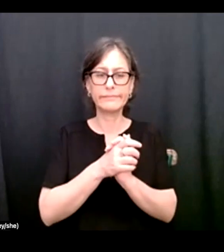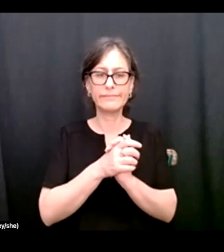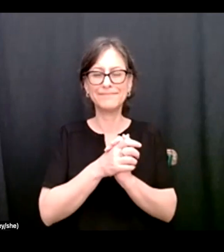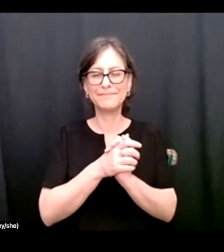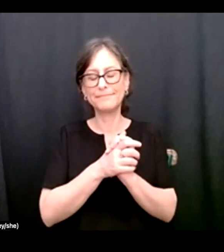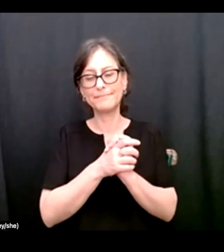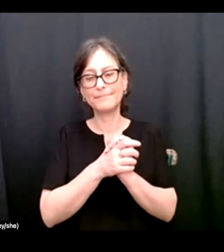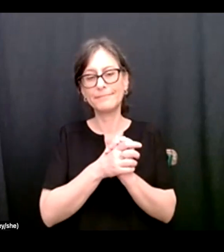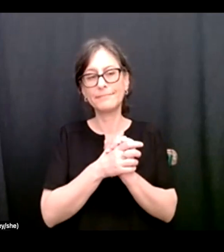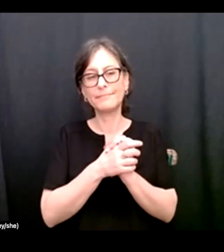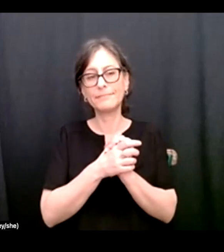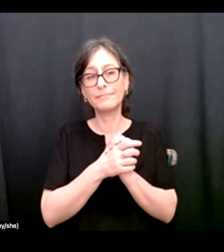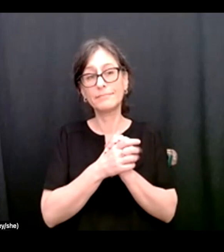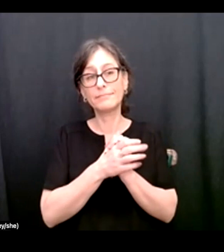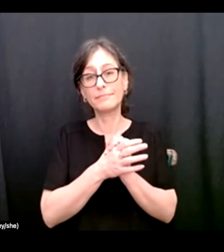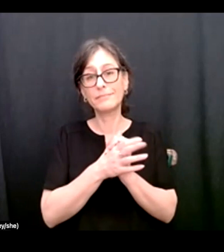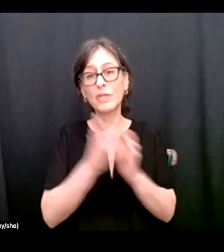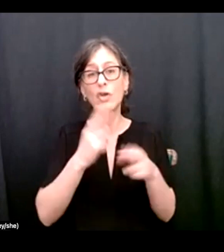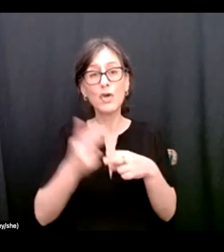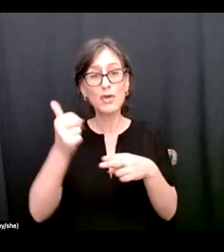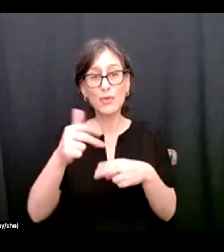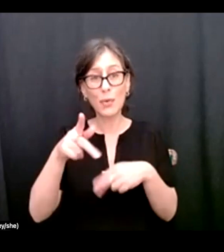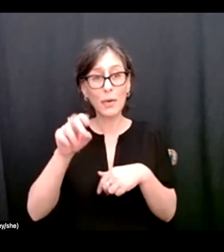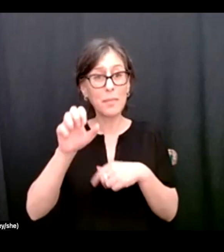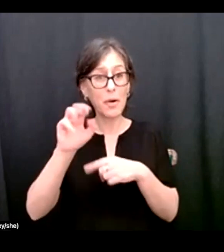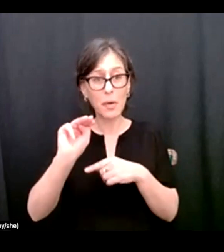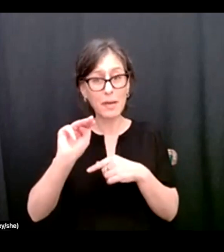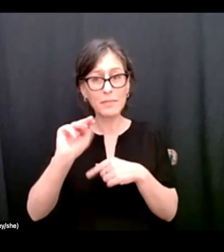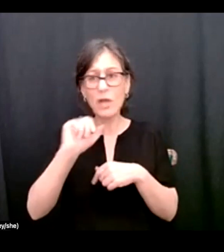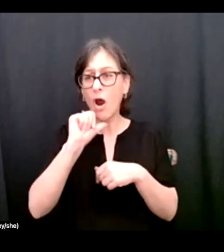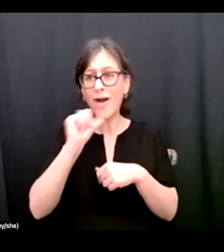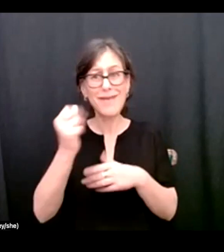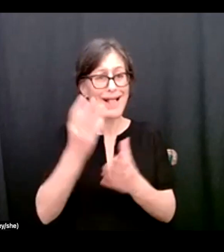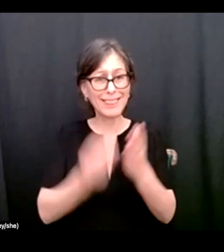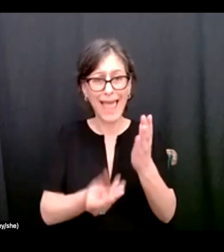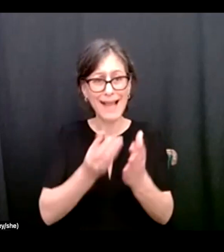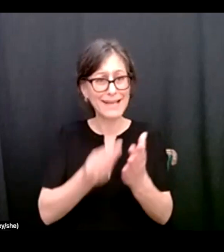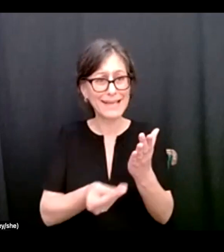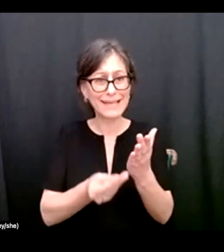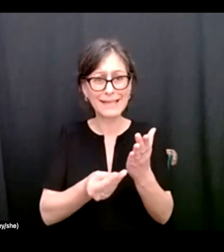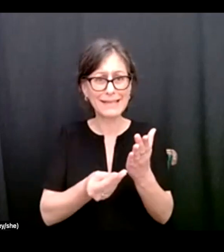you know, shorter poems aren't necessarily lacking in the same heft or weight, right?